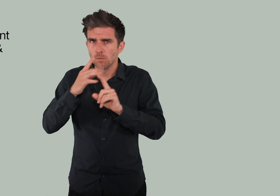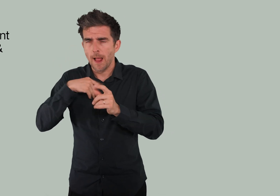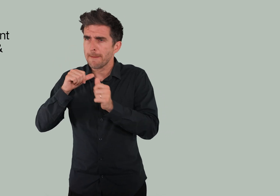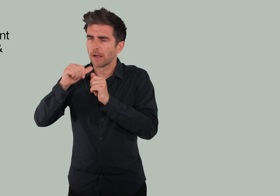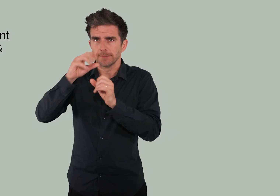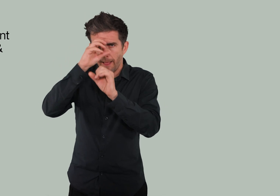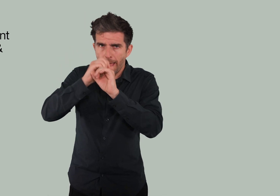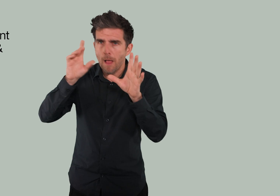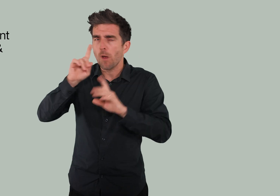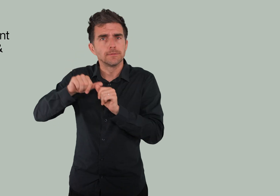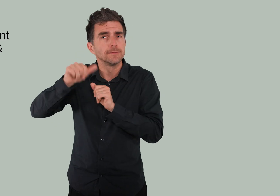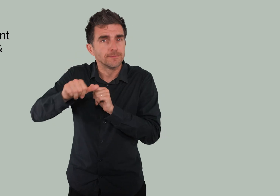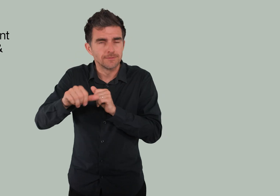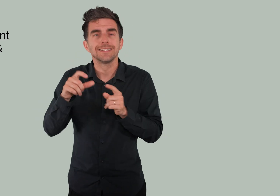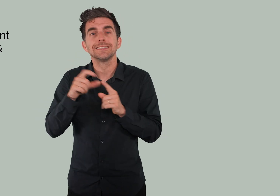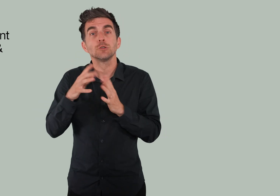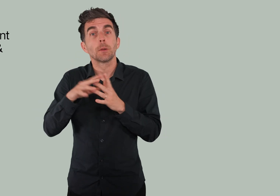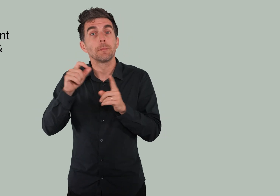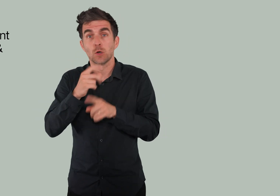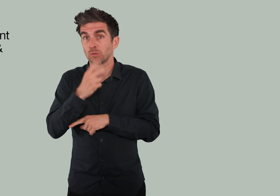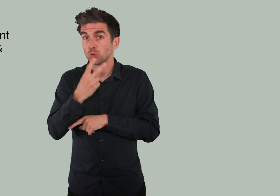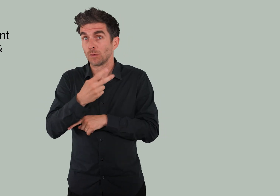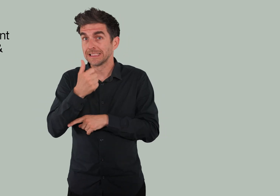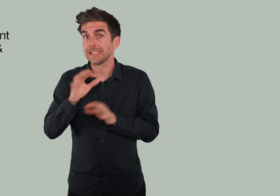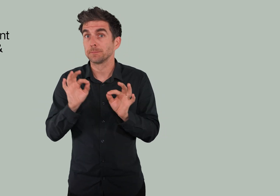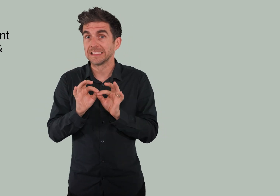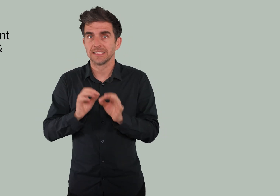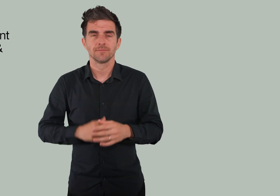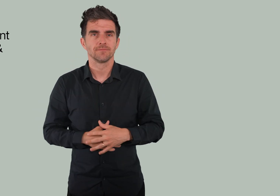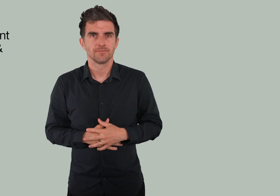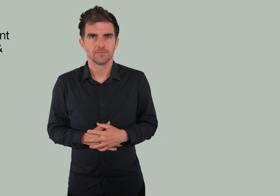and to better understand the next steps (DWP, 2026b).